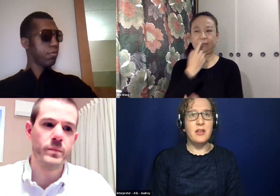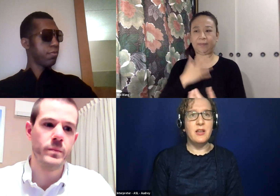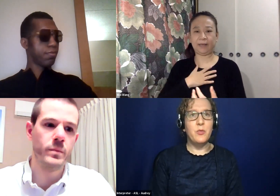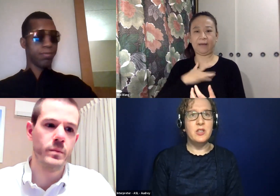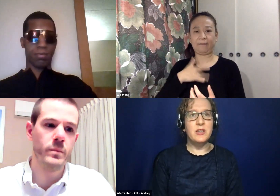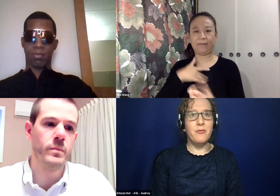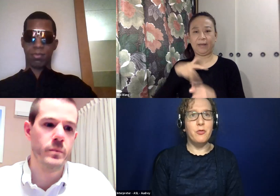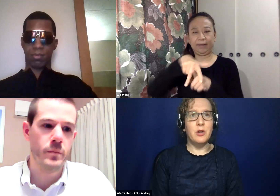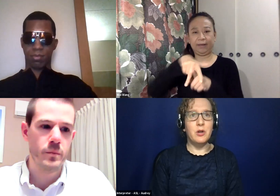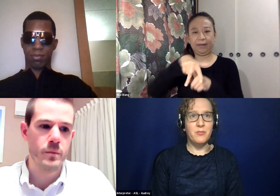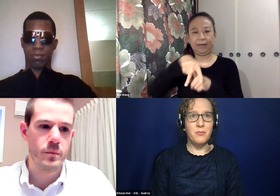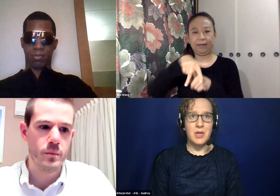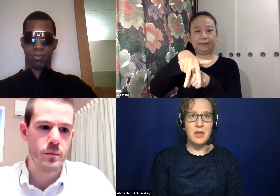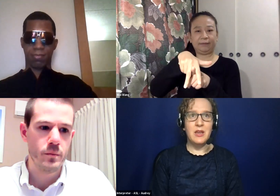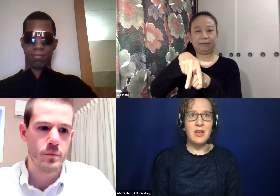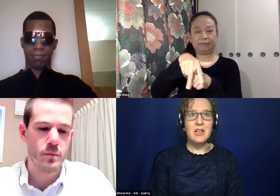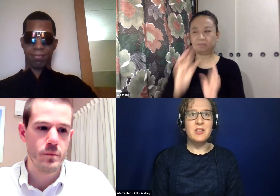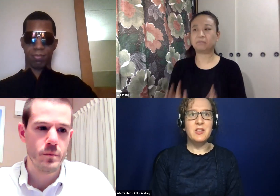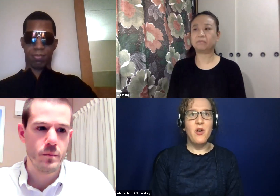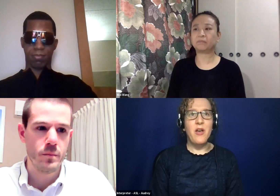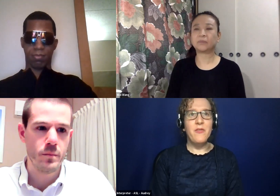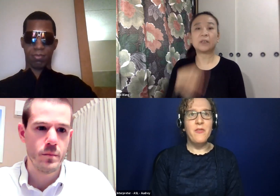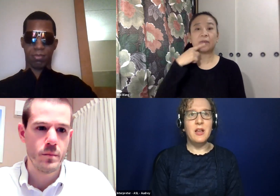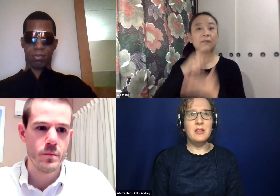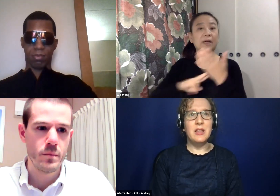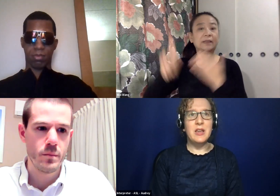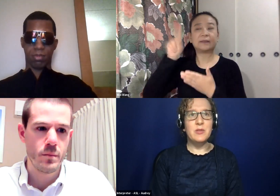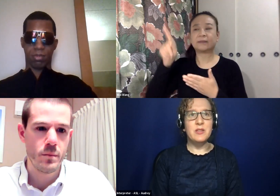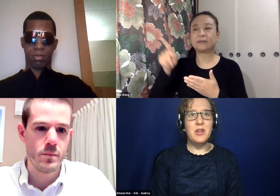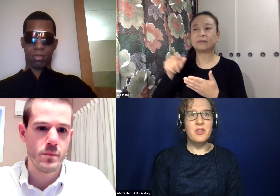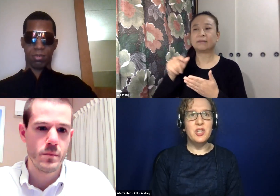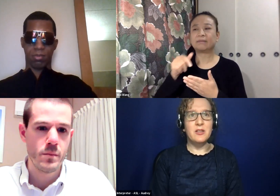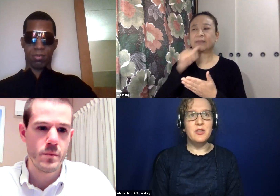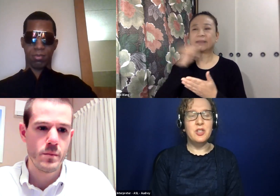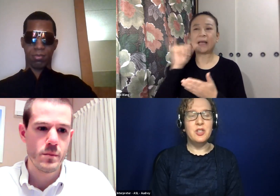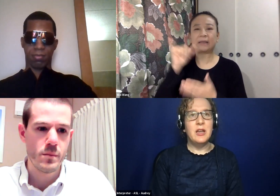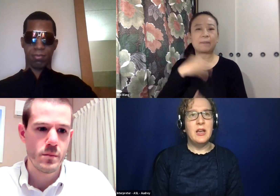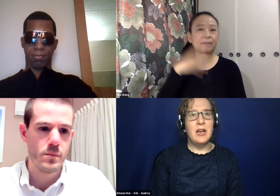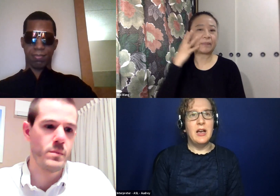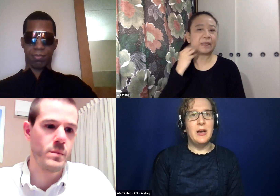and there's no sign language except for me, so I felt like it was a bit of a challenge.